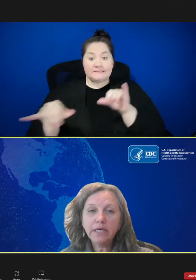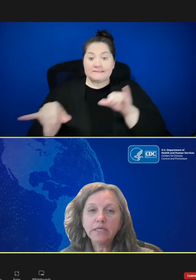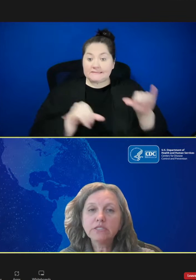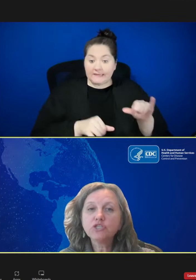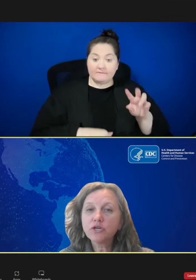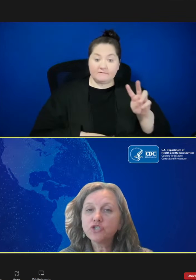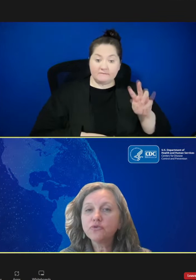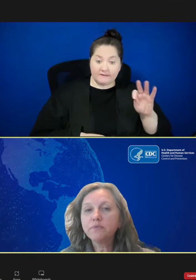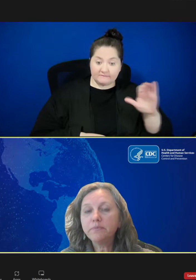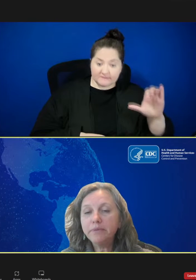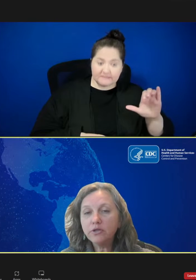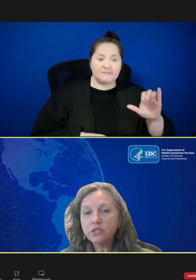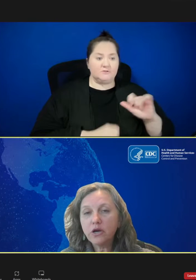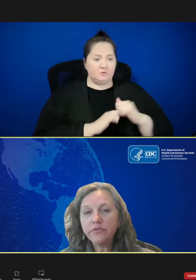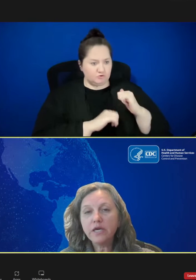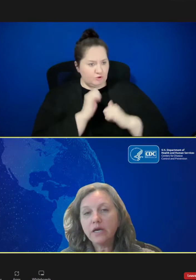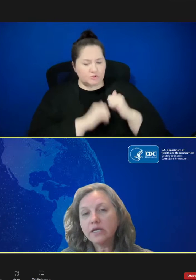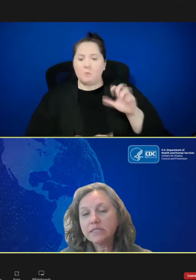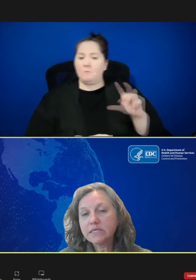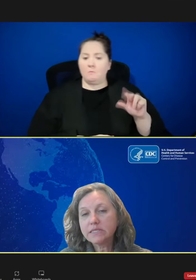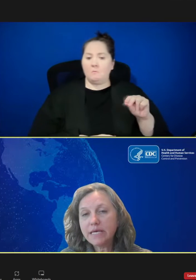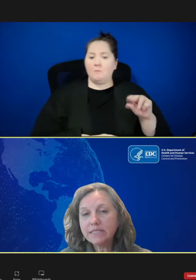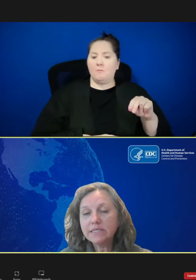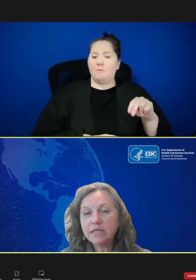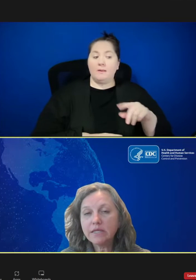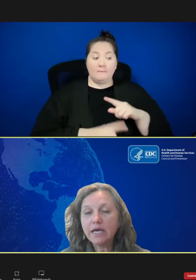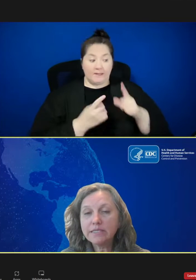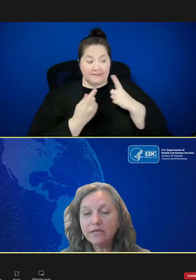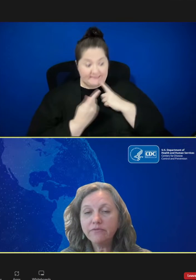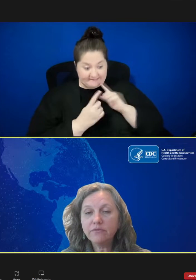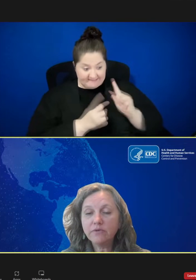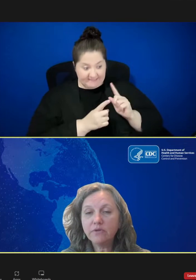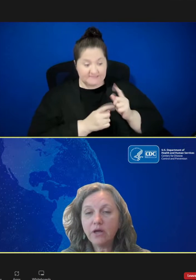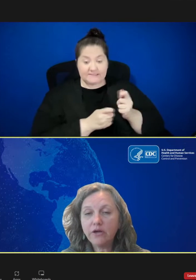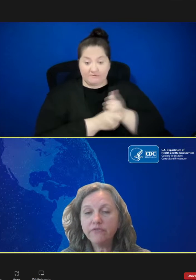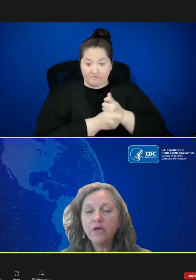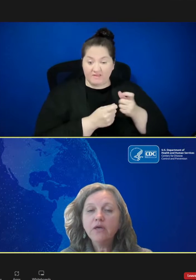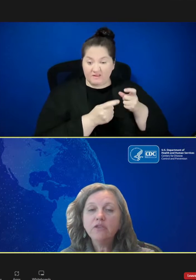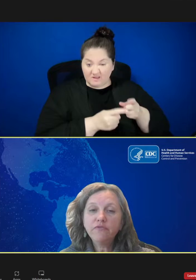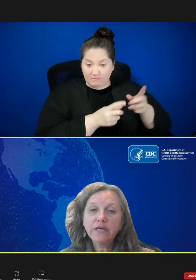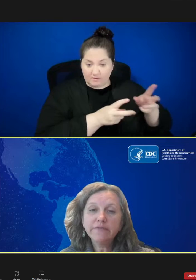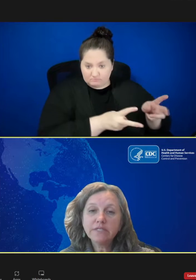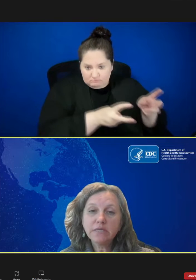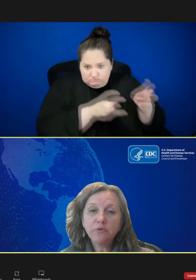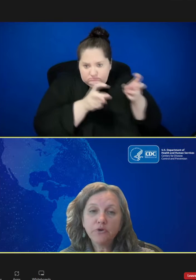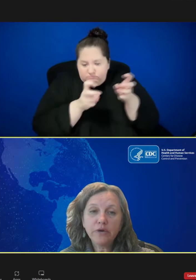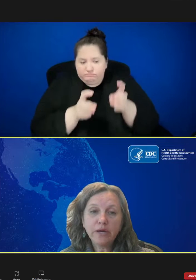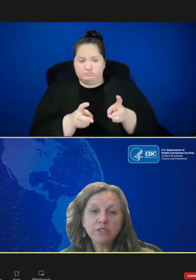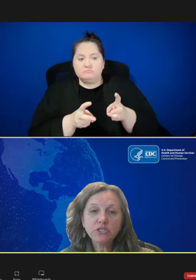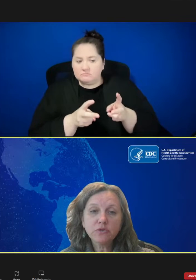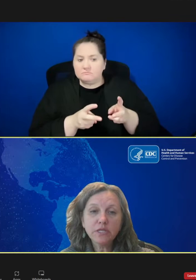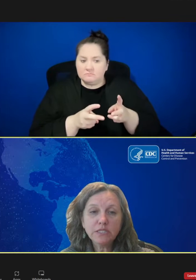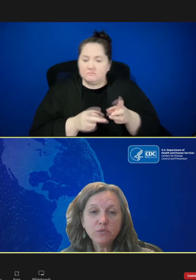it is structured but built on the success and the idea of the VFC program. And so, this would